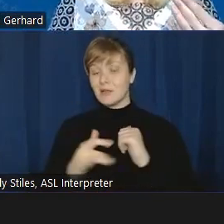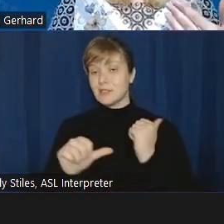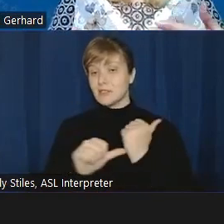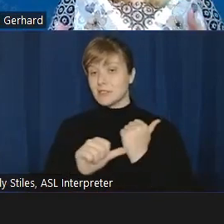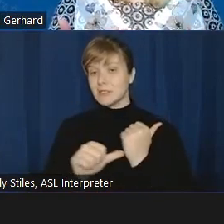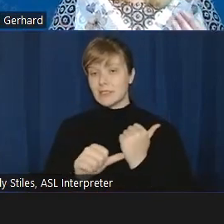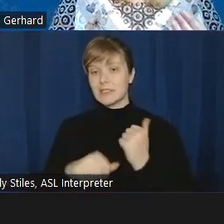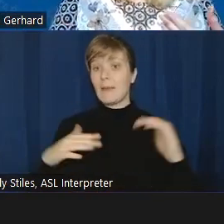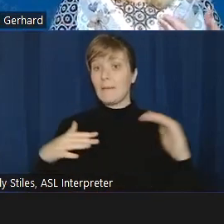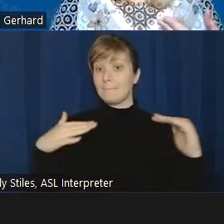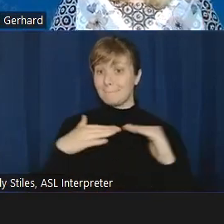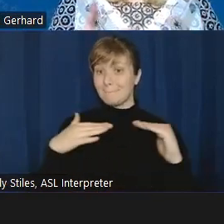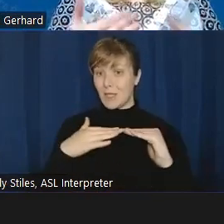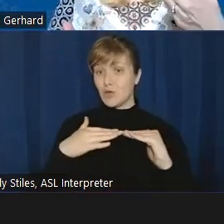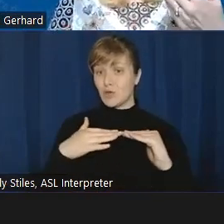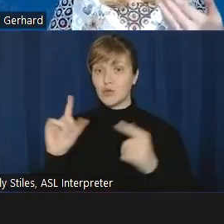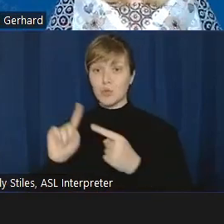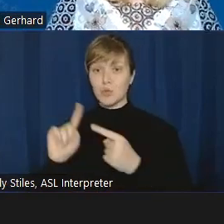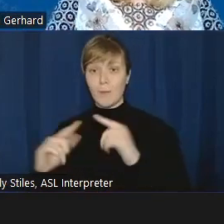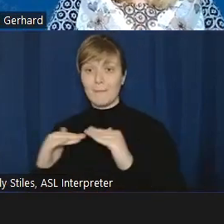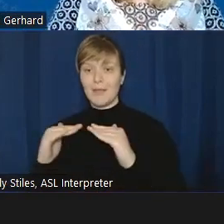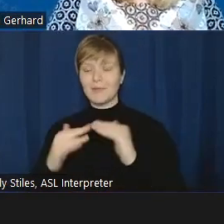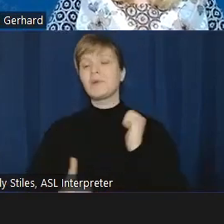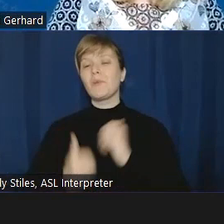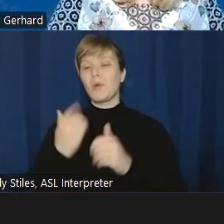best and is most effective, and we are hoping to do a little bit of that today